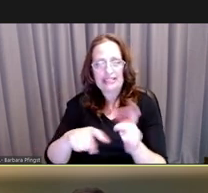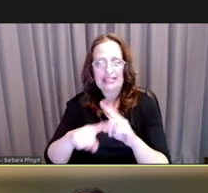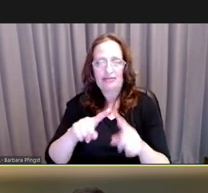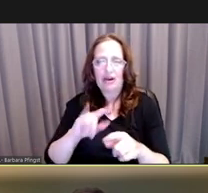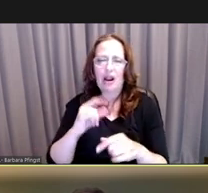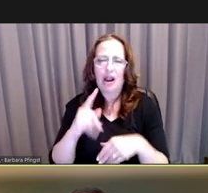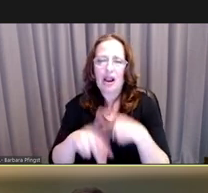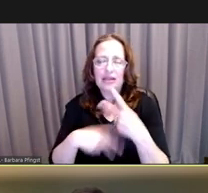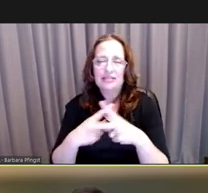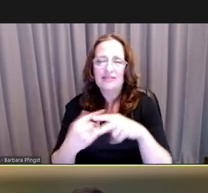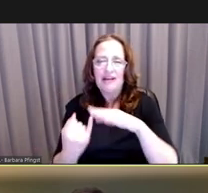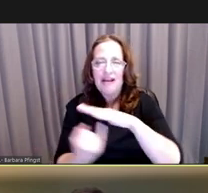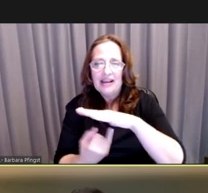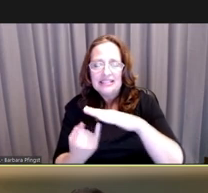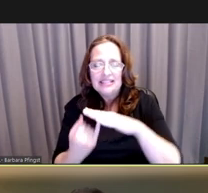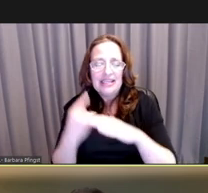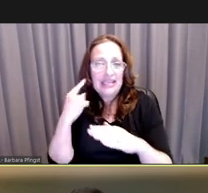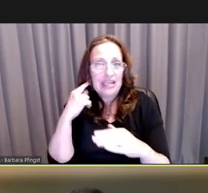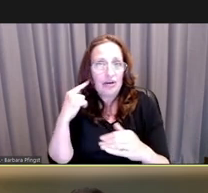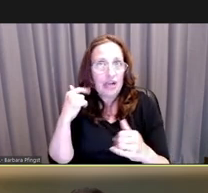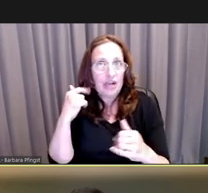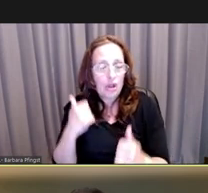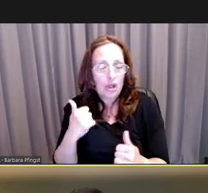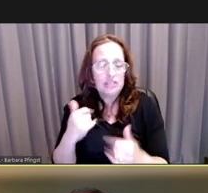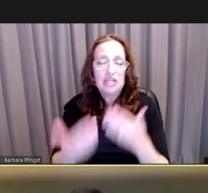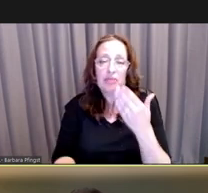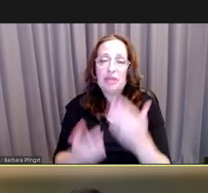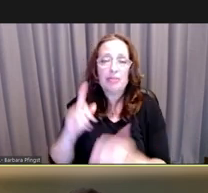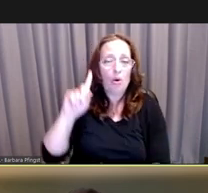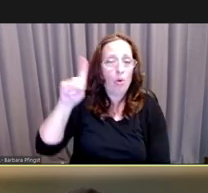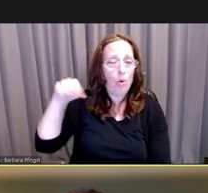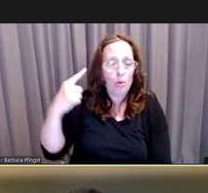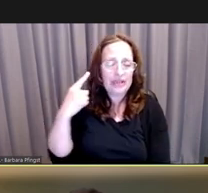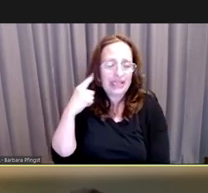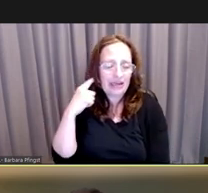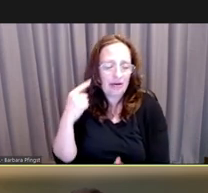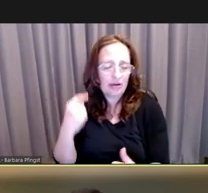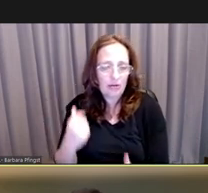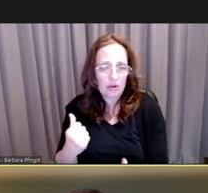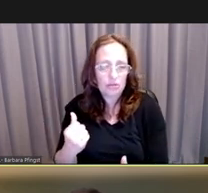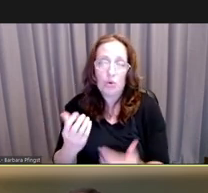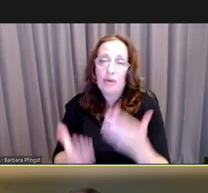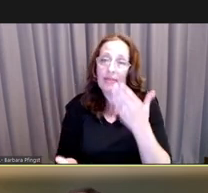hearing issues without other medical issues associated with it, or as part of a syndrome.